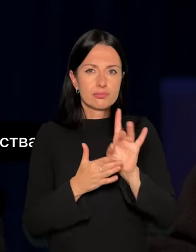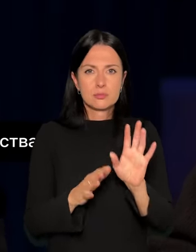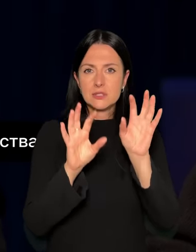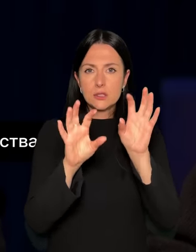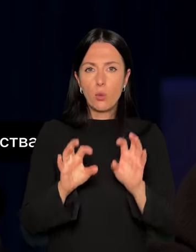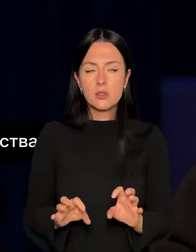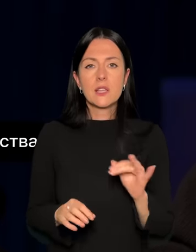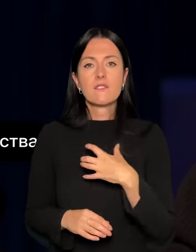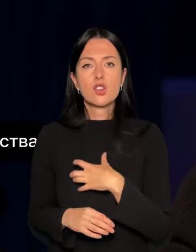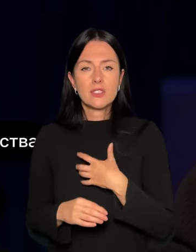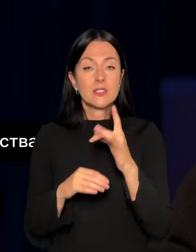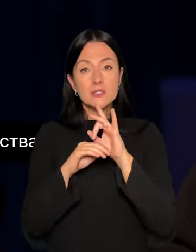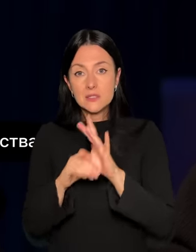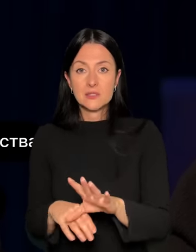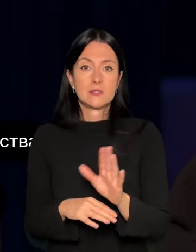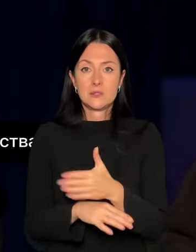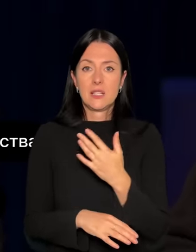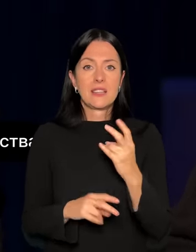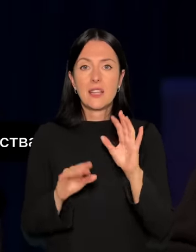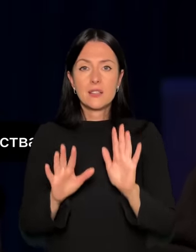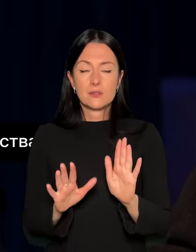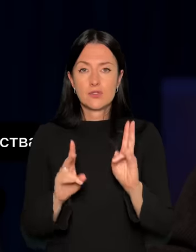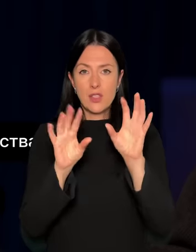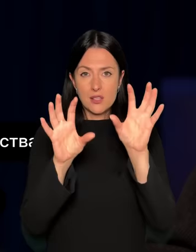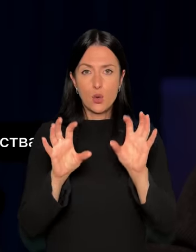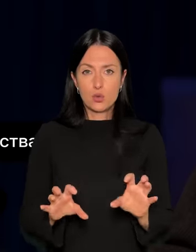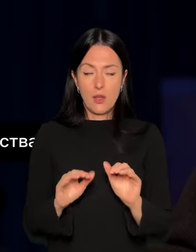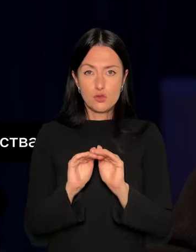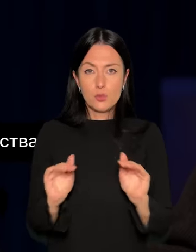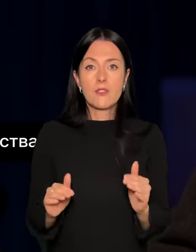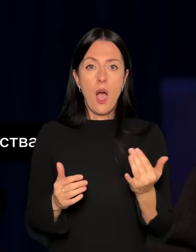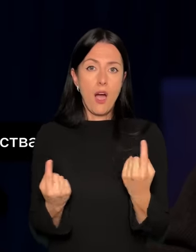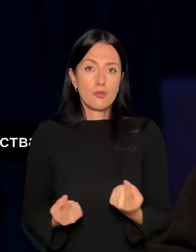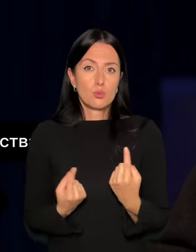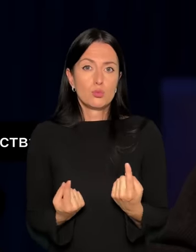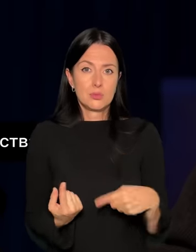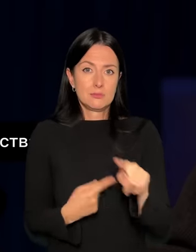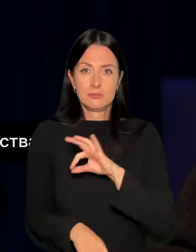It is crucial to eliminate this term not only at the legislative level but also from everyday language.